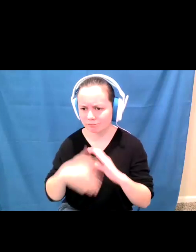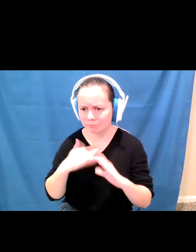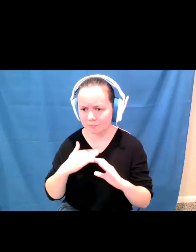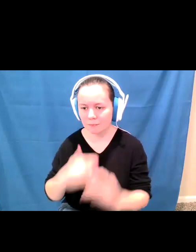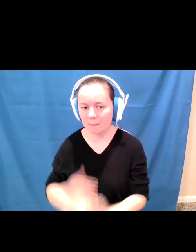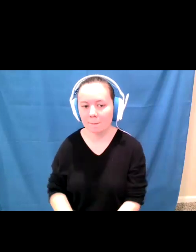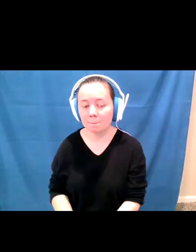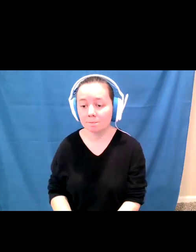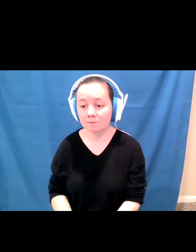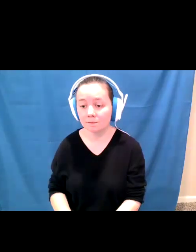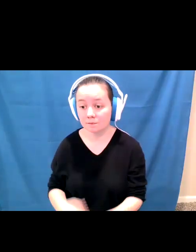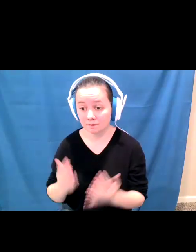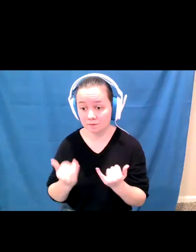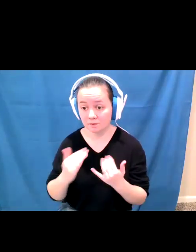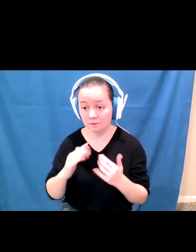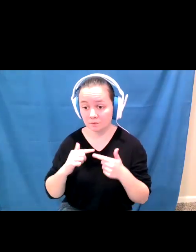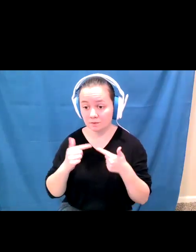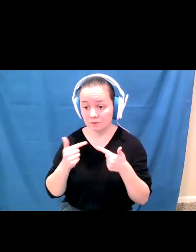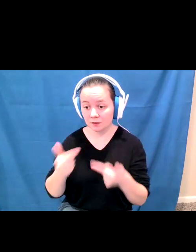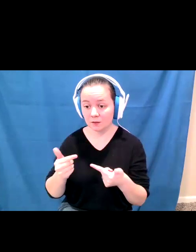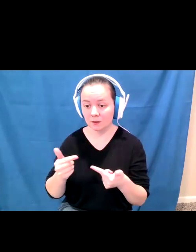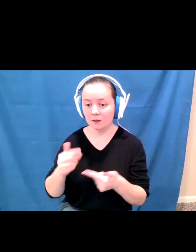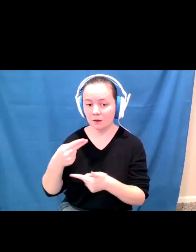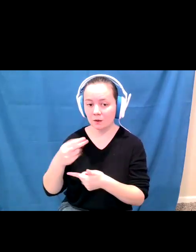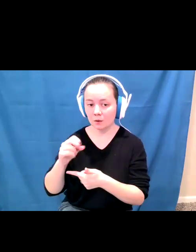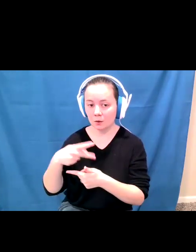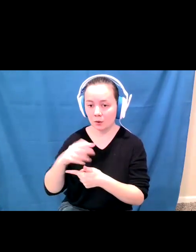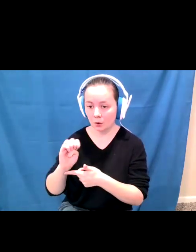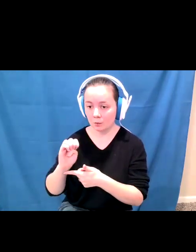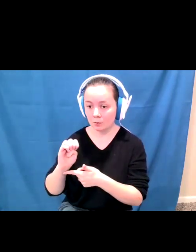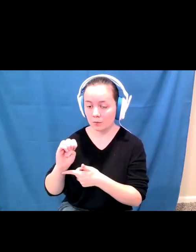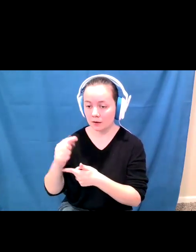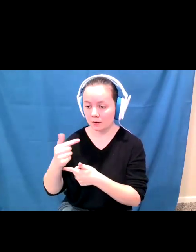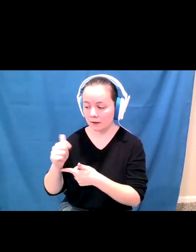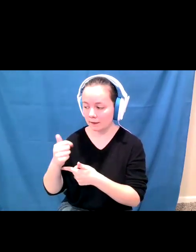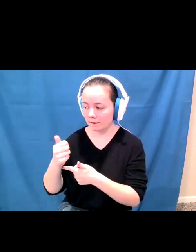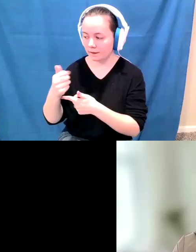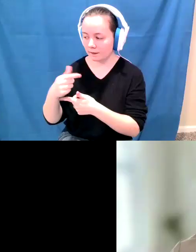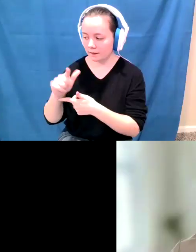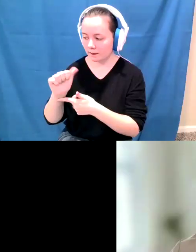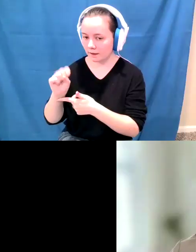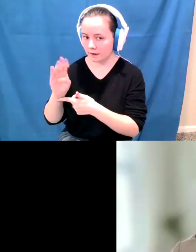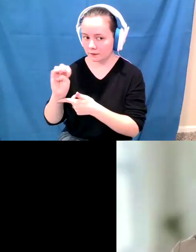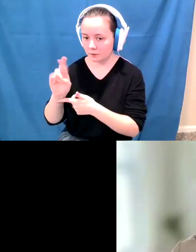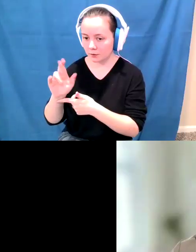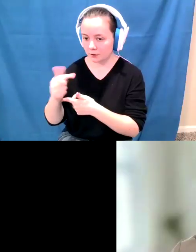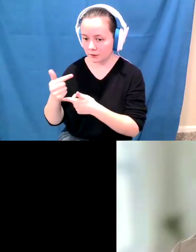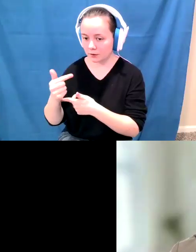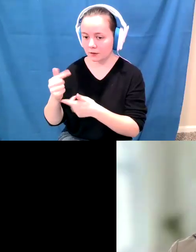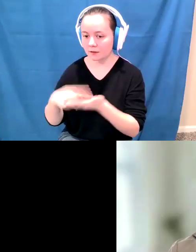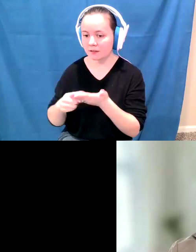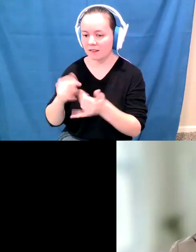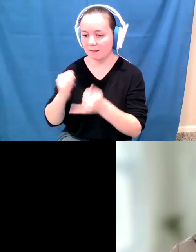And with that I'm going to turn it over to Hope Glassberg with the Rockingstone Group to talk about the last TA opportunity, peer learning collaboratives.